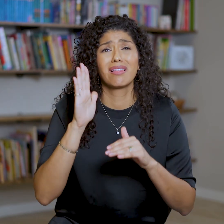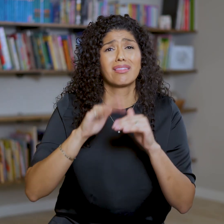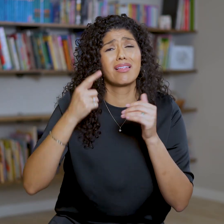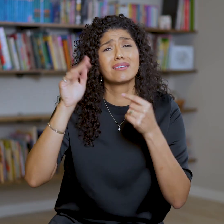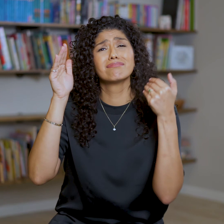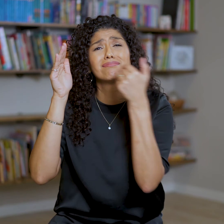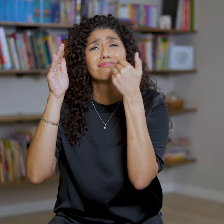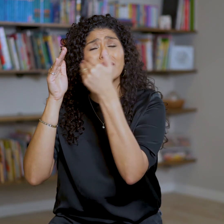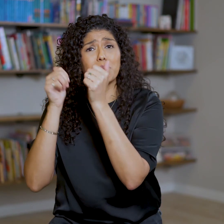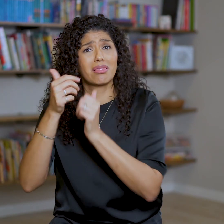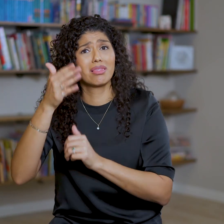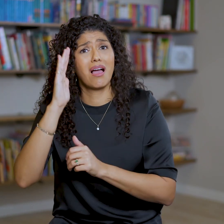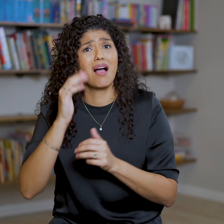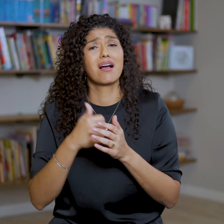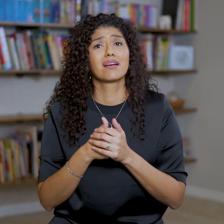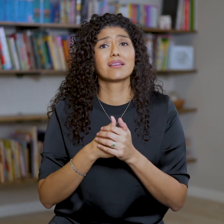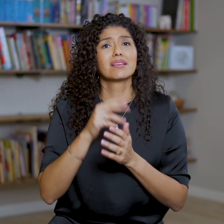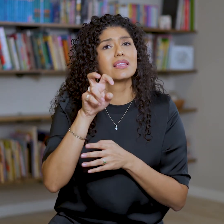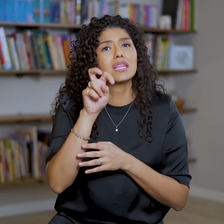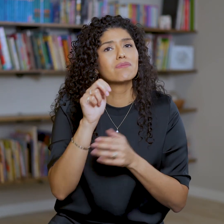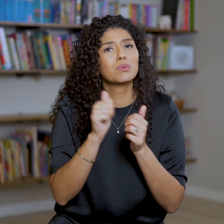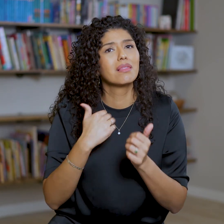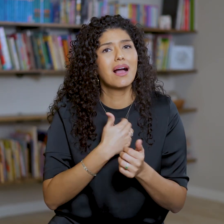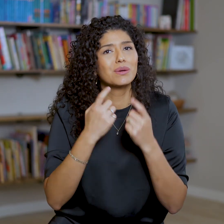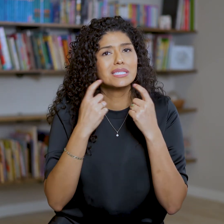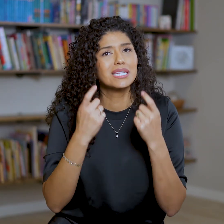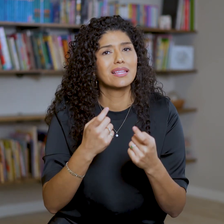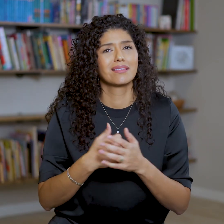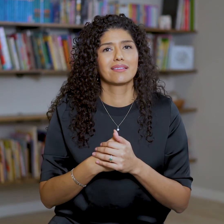than the nearness of God, even in the midst of our sins.